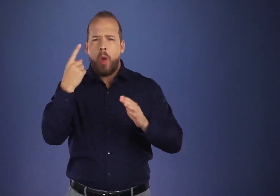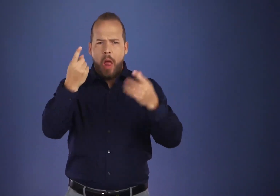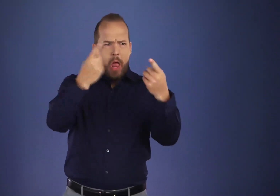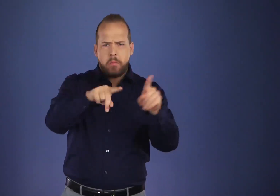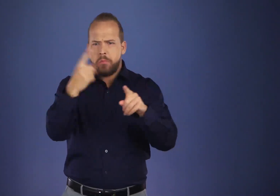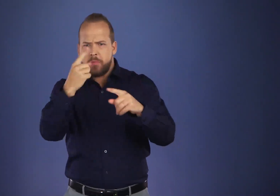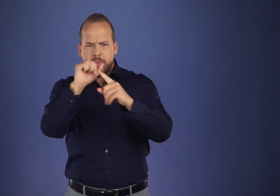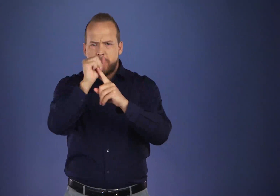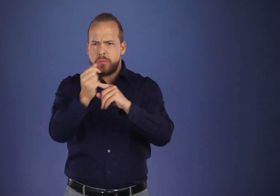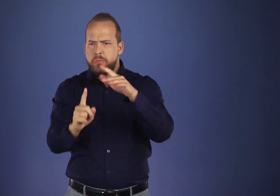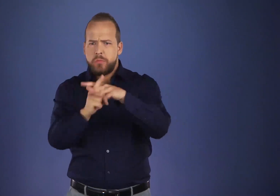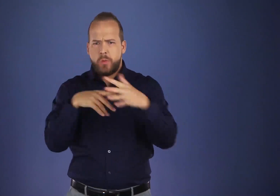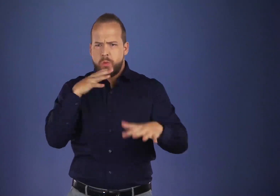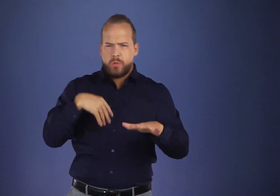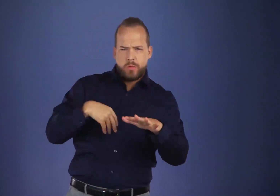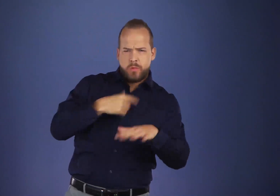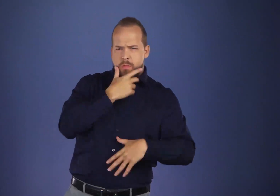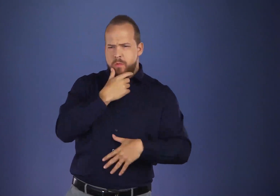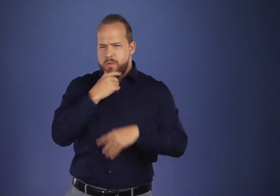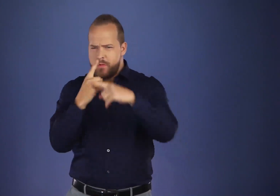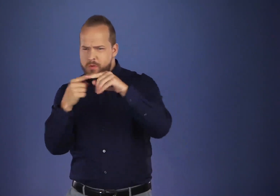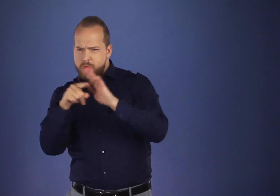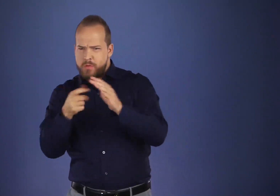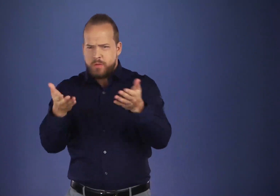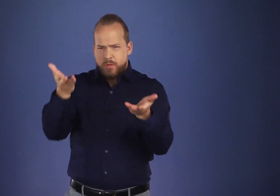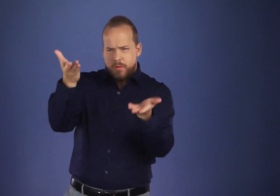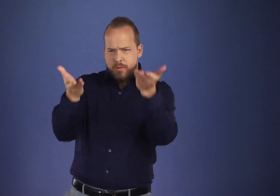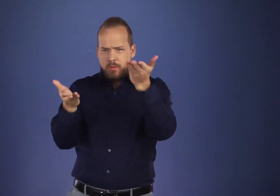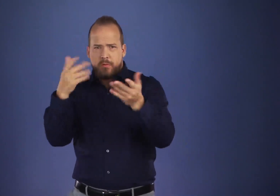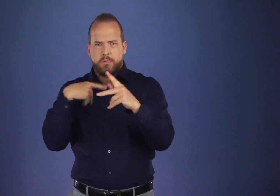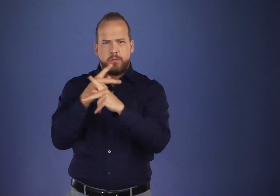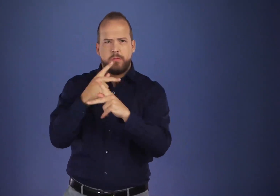Oh yes, we'll weigh the pros and cons of every problem.